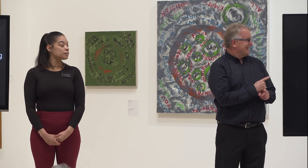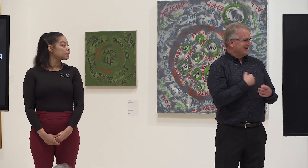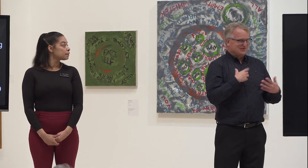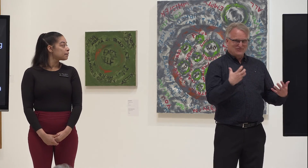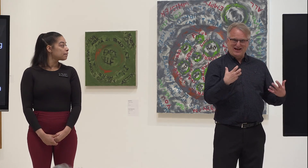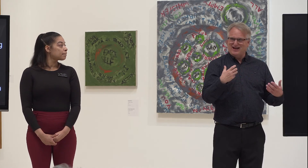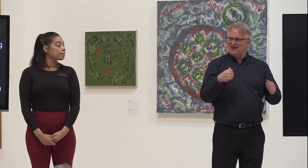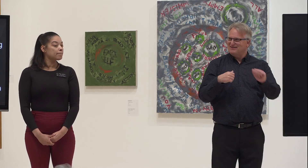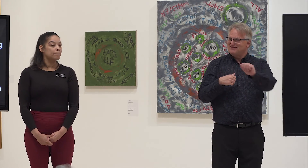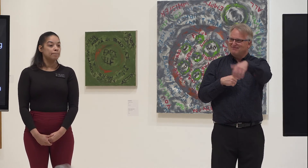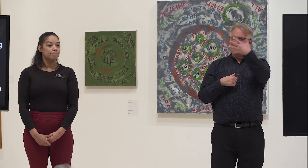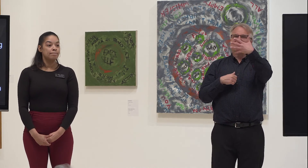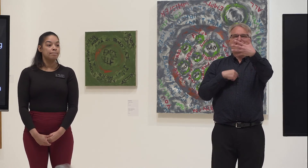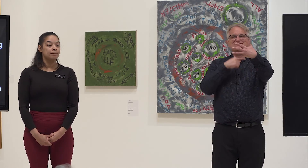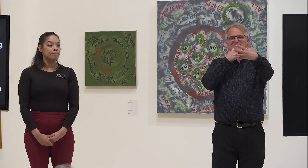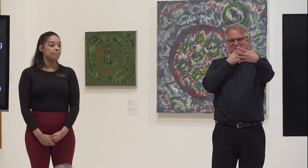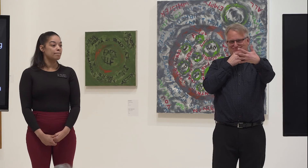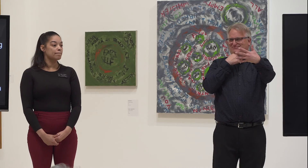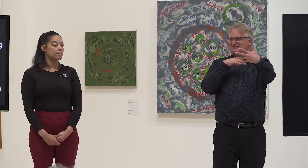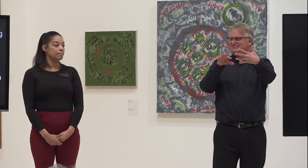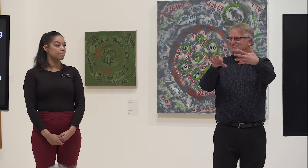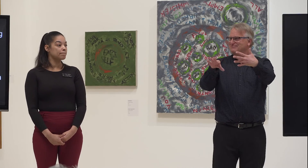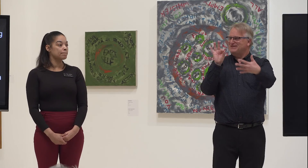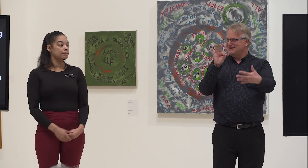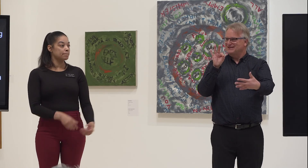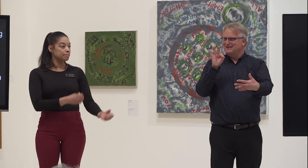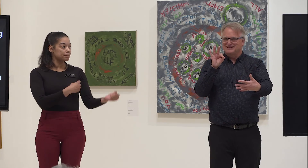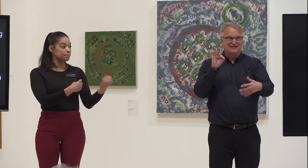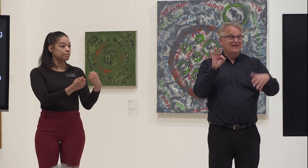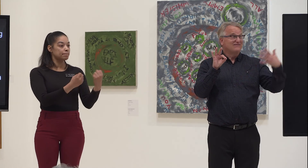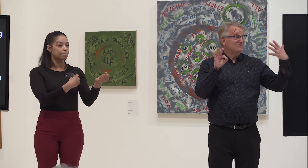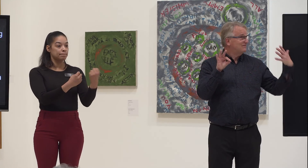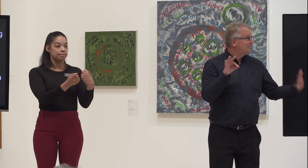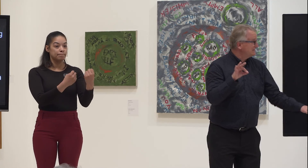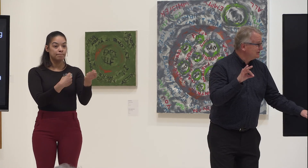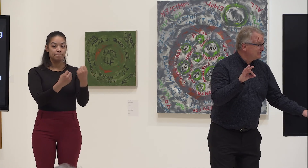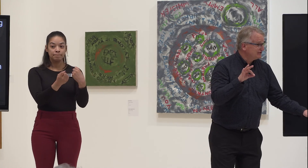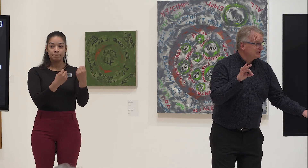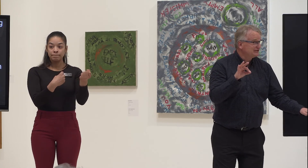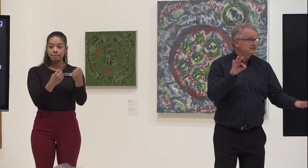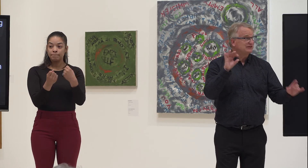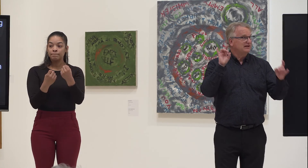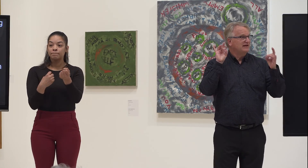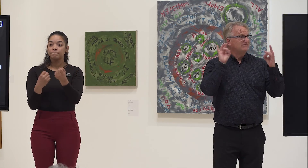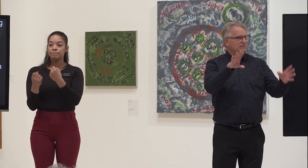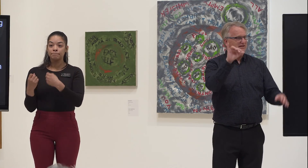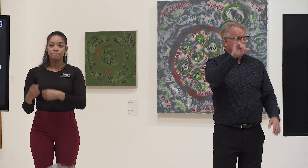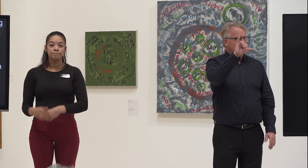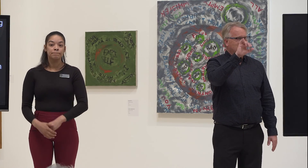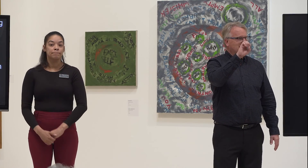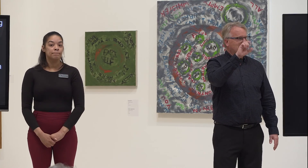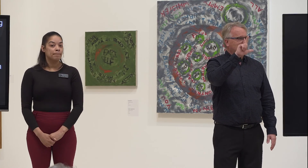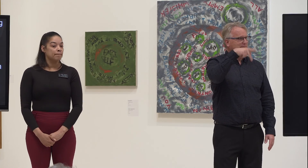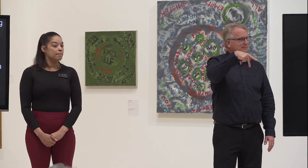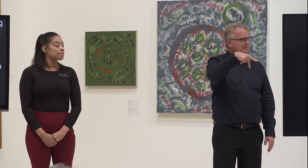the interpreter that they're most comfortable with, right? And then in that particular experience.